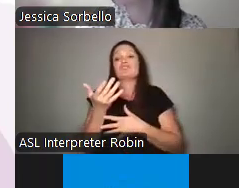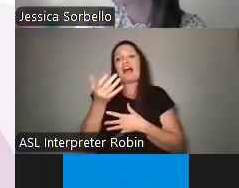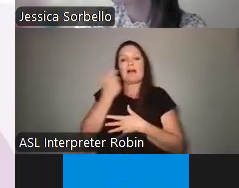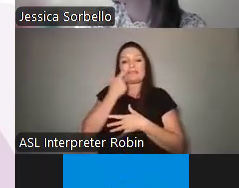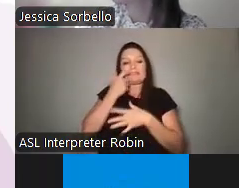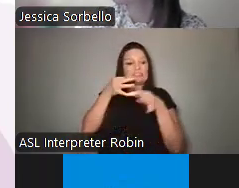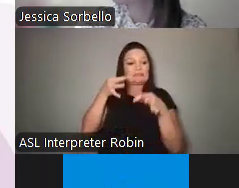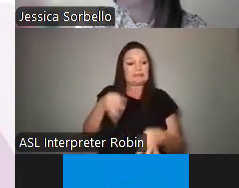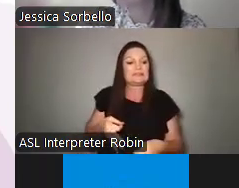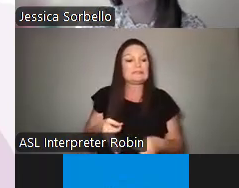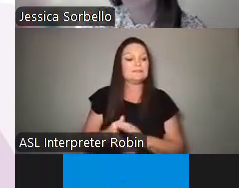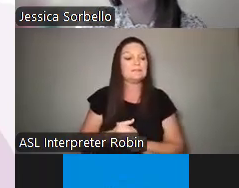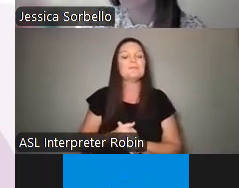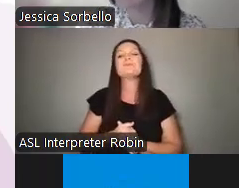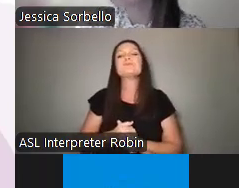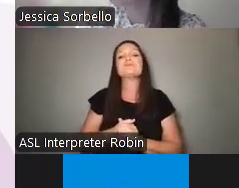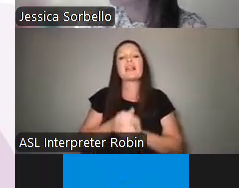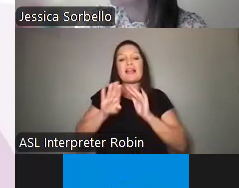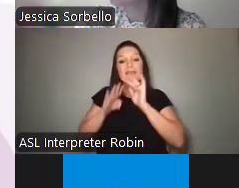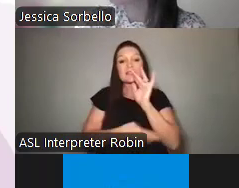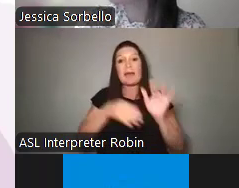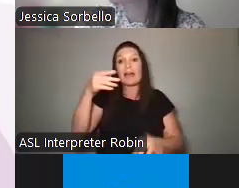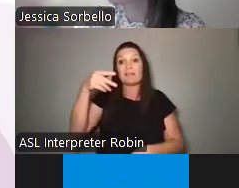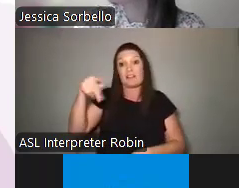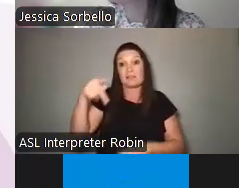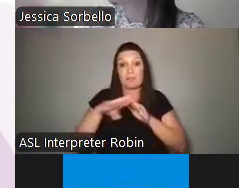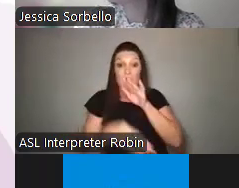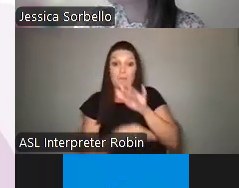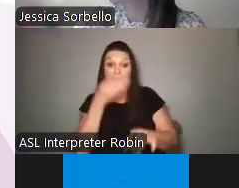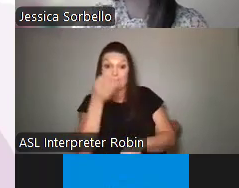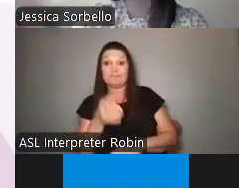what it is and then you again put any unused medications